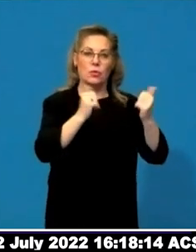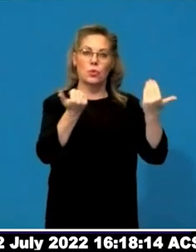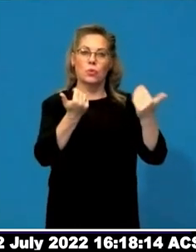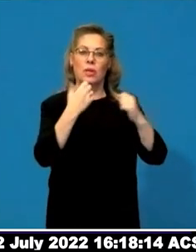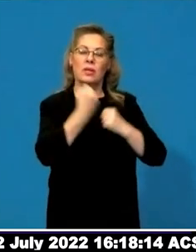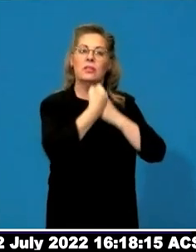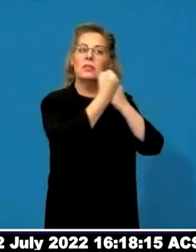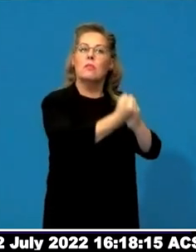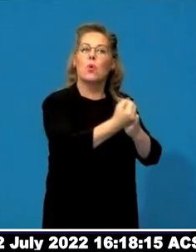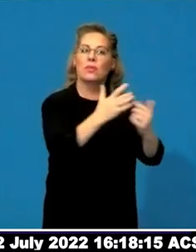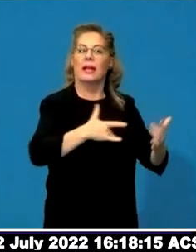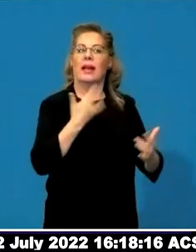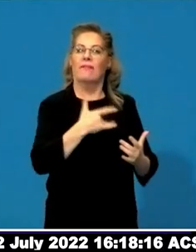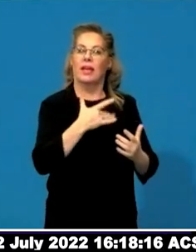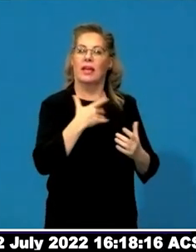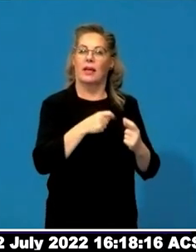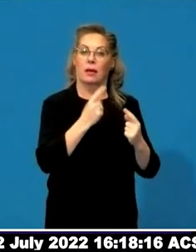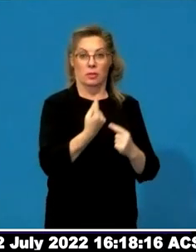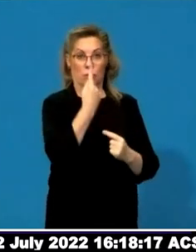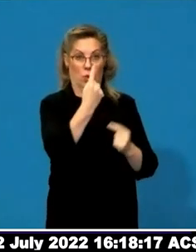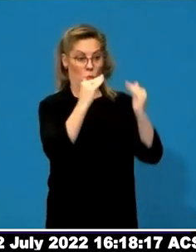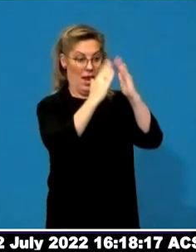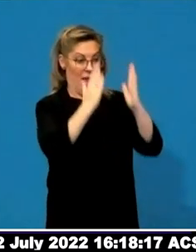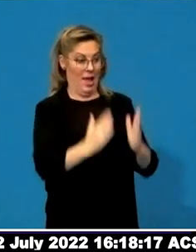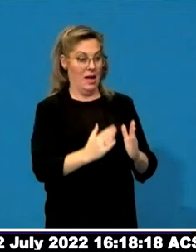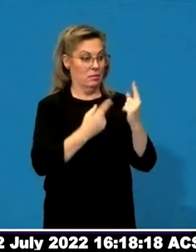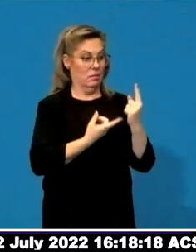When you were talking as a family together